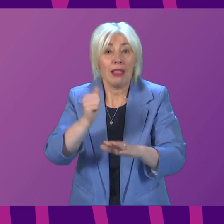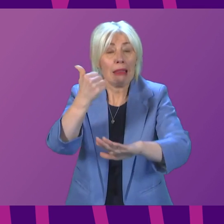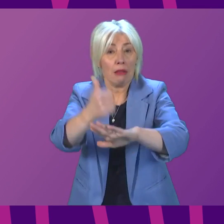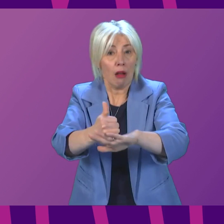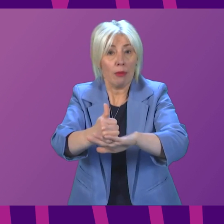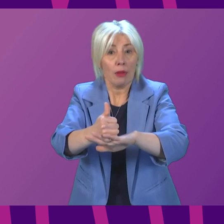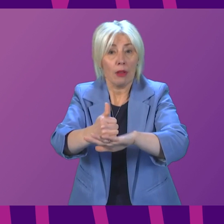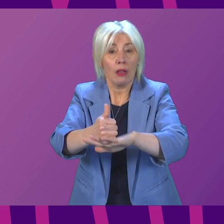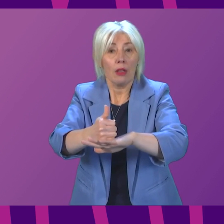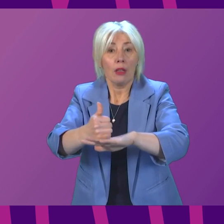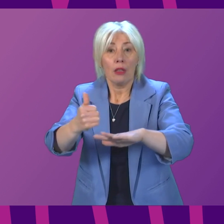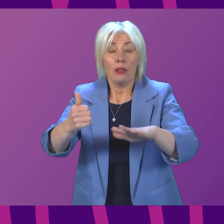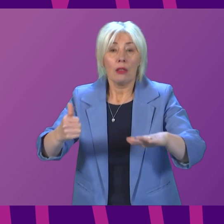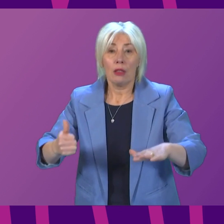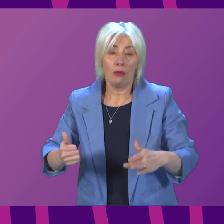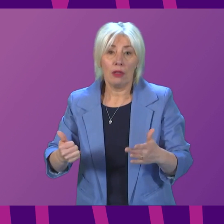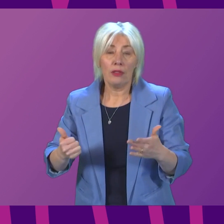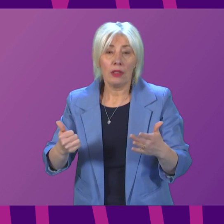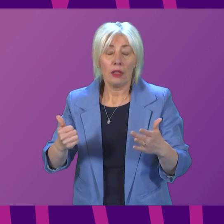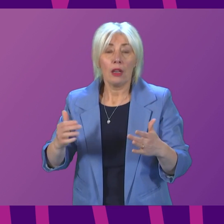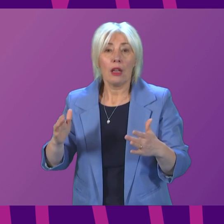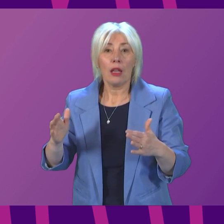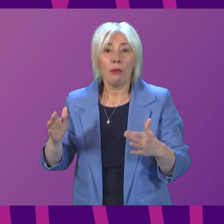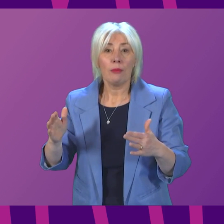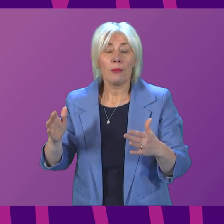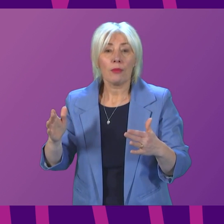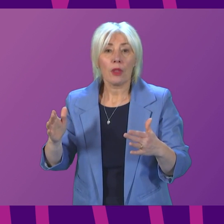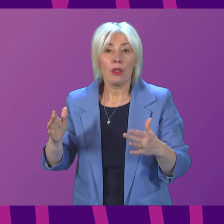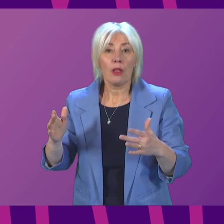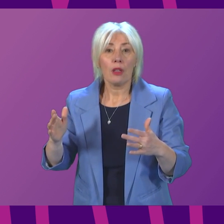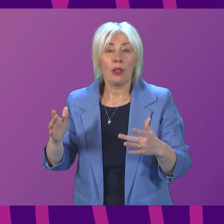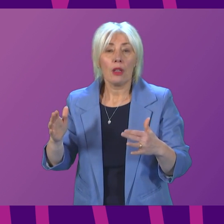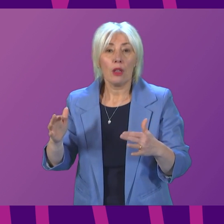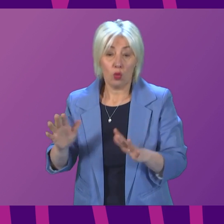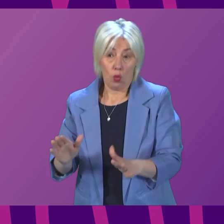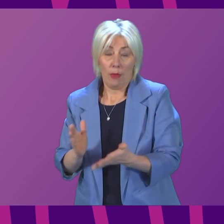It is the responsibility of local authorities to ensure that they have taken appropriate